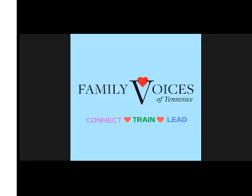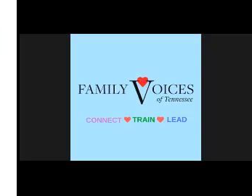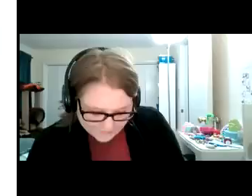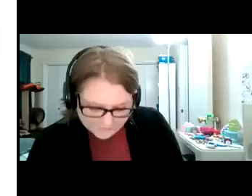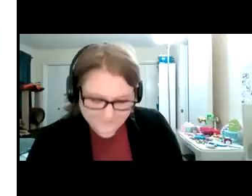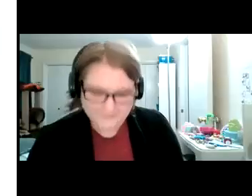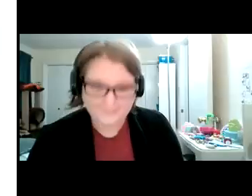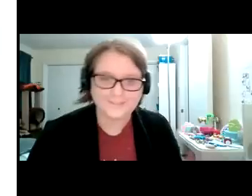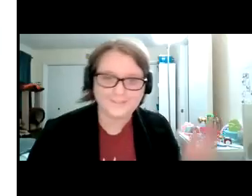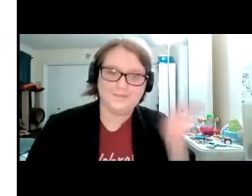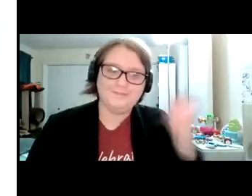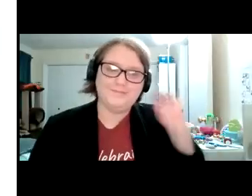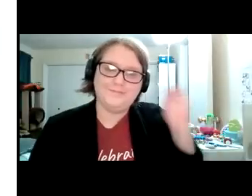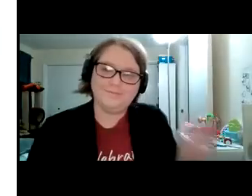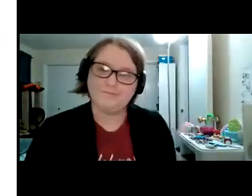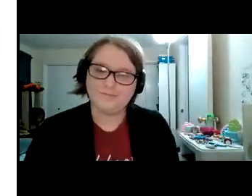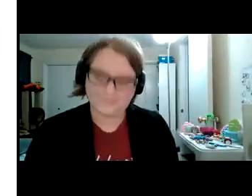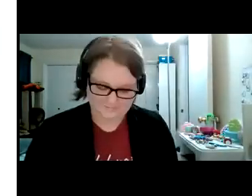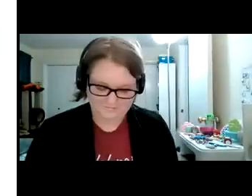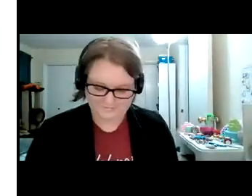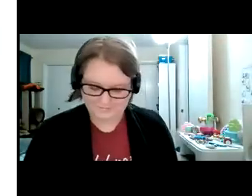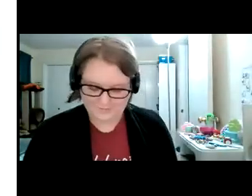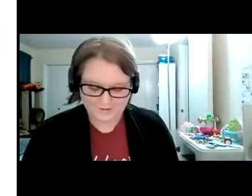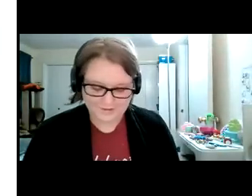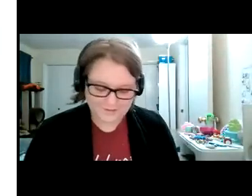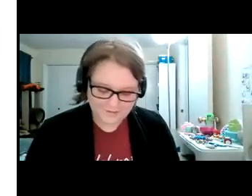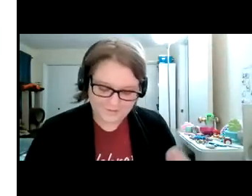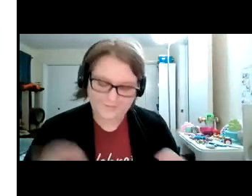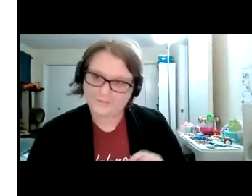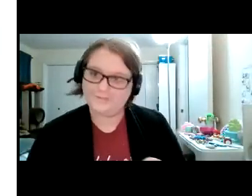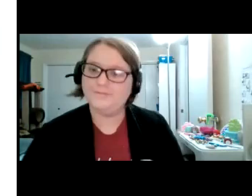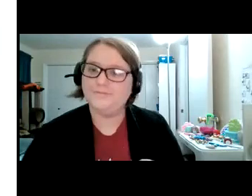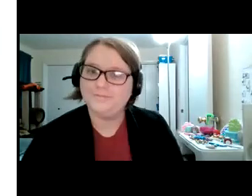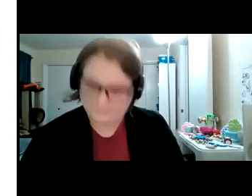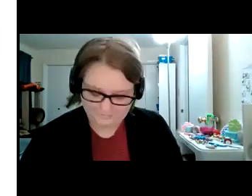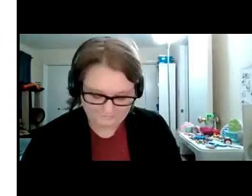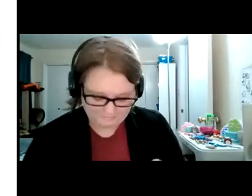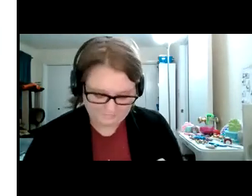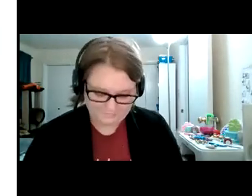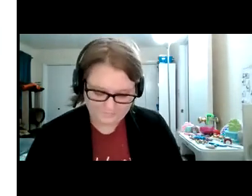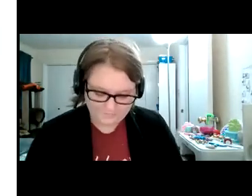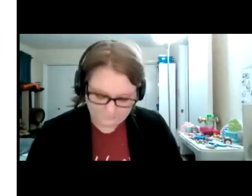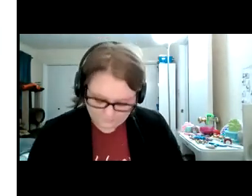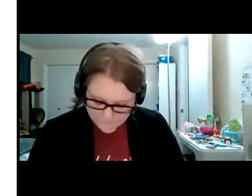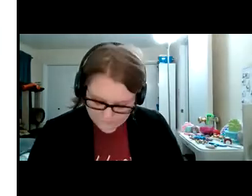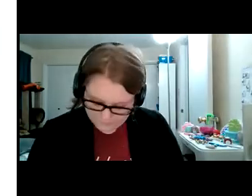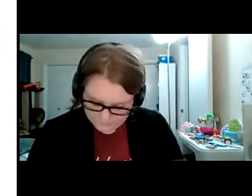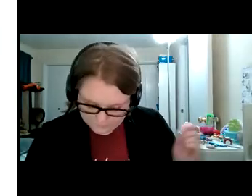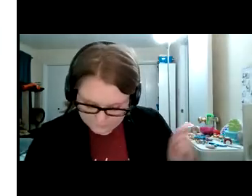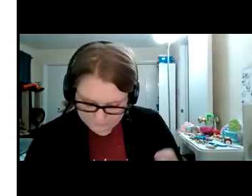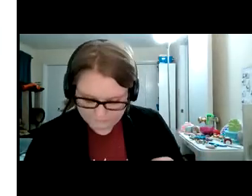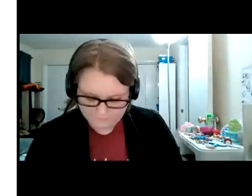Hi everyone, my name is Courtney Thanks for having me here. For a visual description